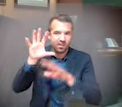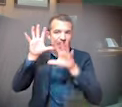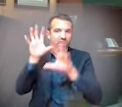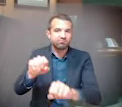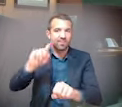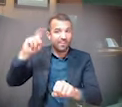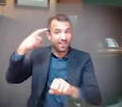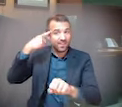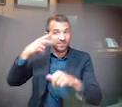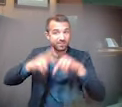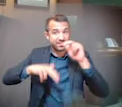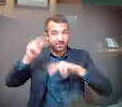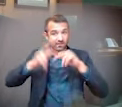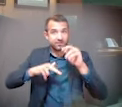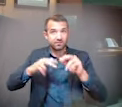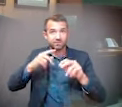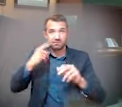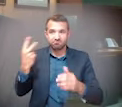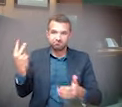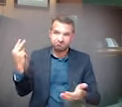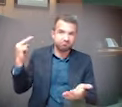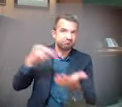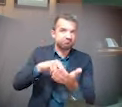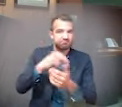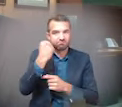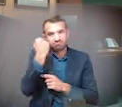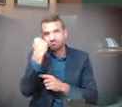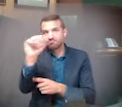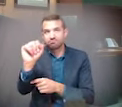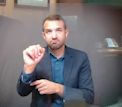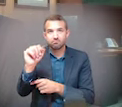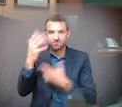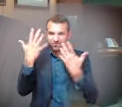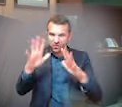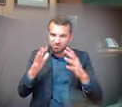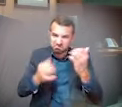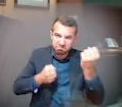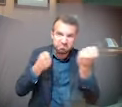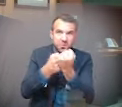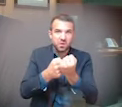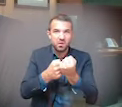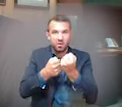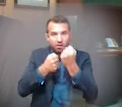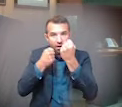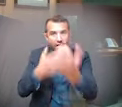And I also, during all of this, was doing what a lot of us